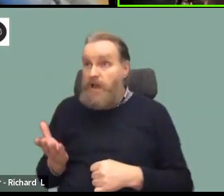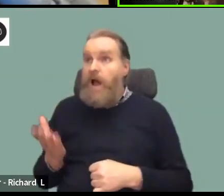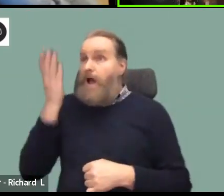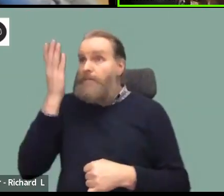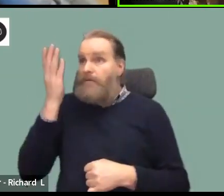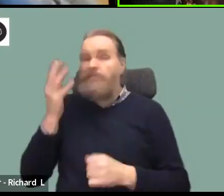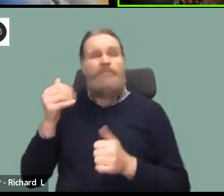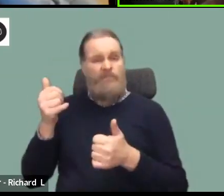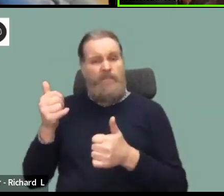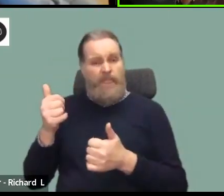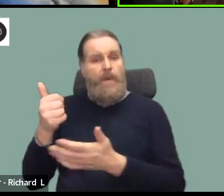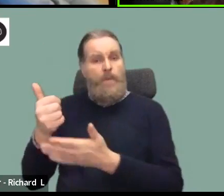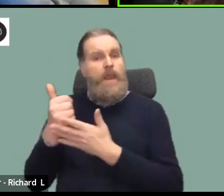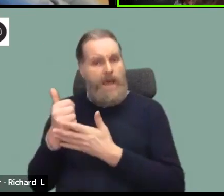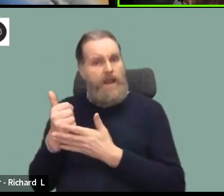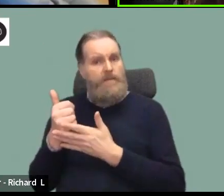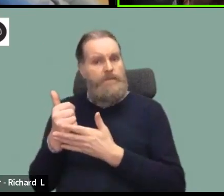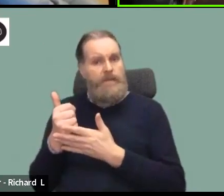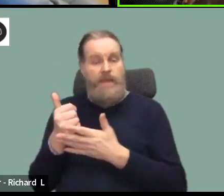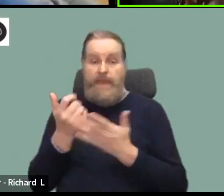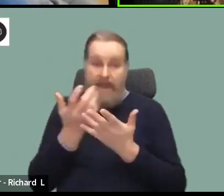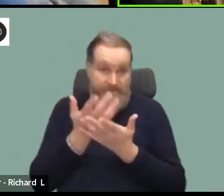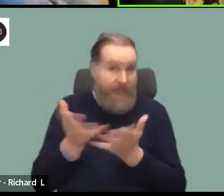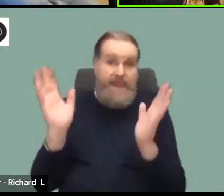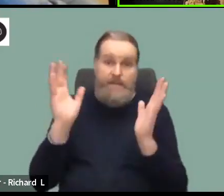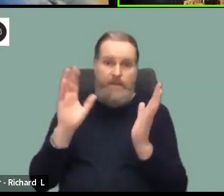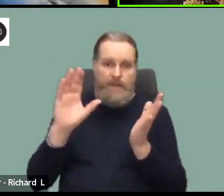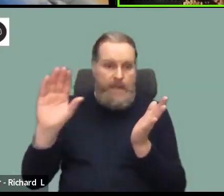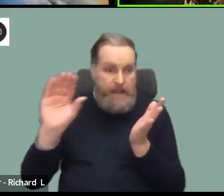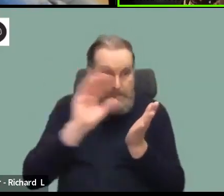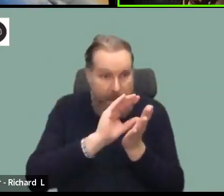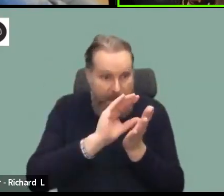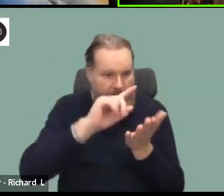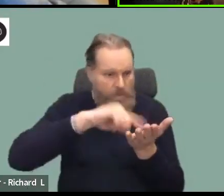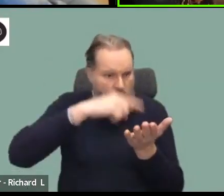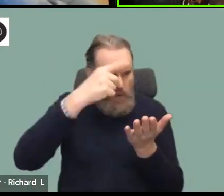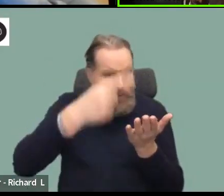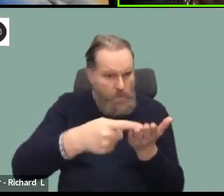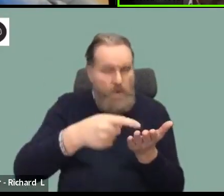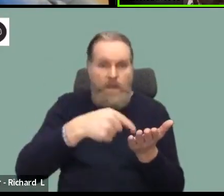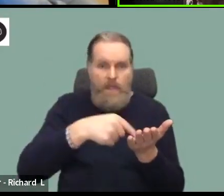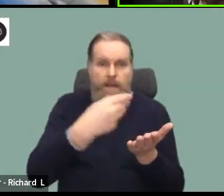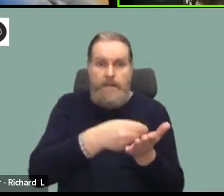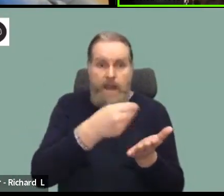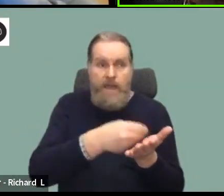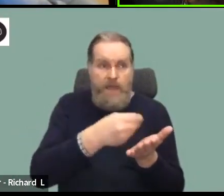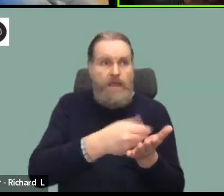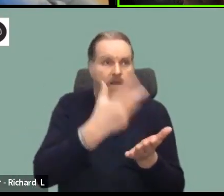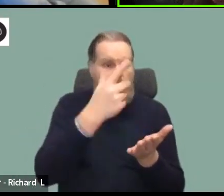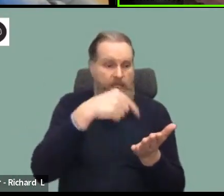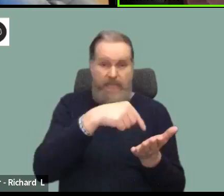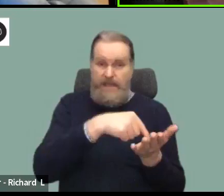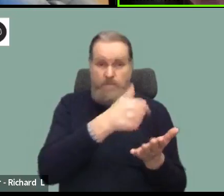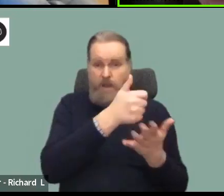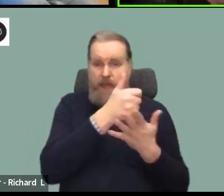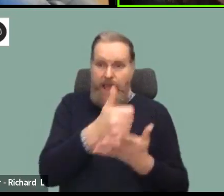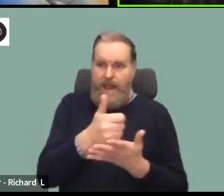you're in an area that guy over the threshold, then it the threshold. Then, it stands to reason just know if other people are taking the action that we.